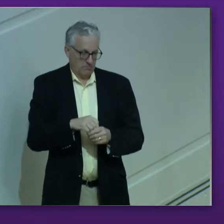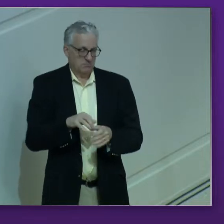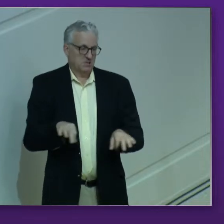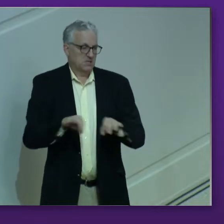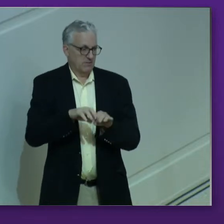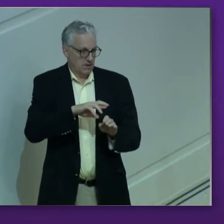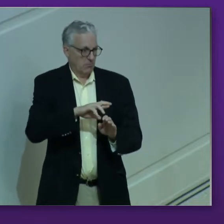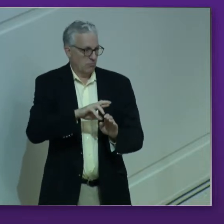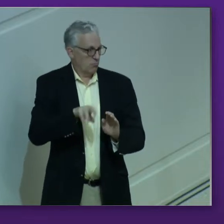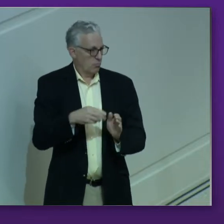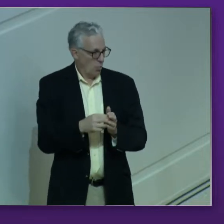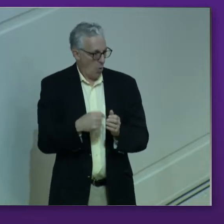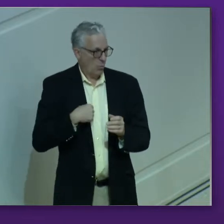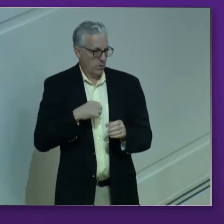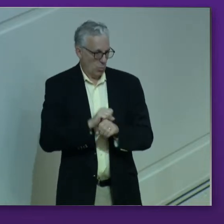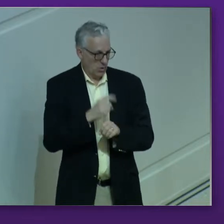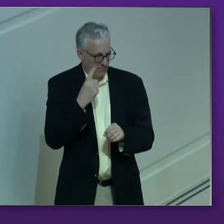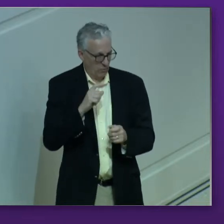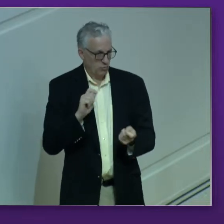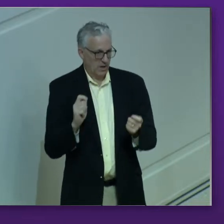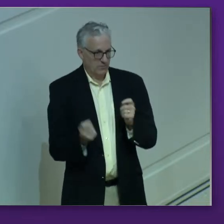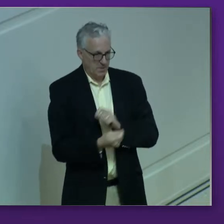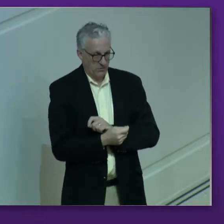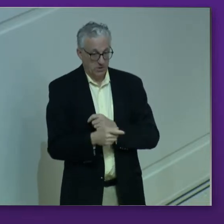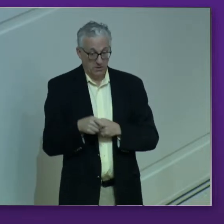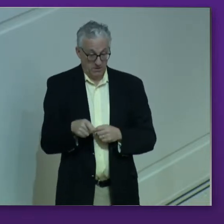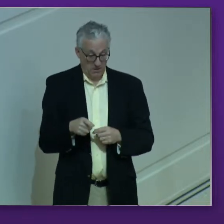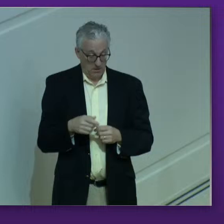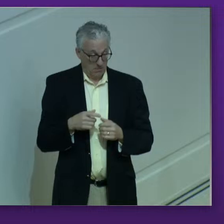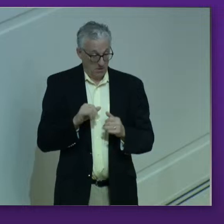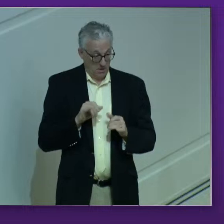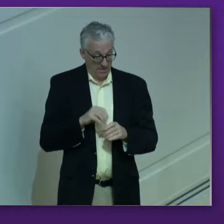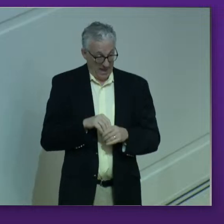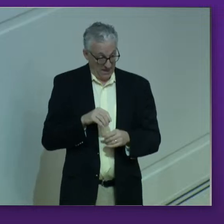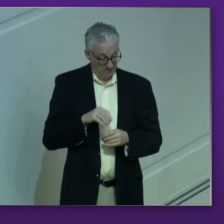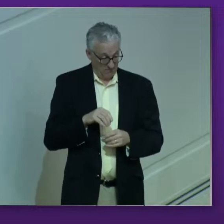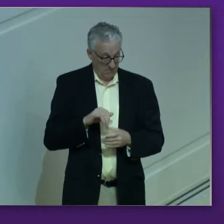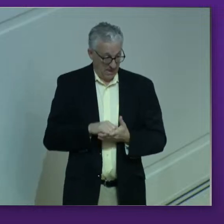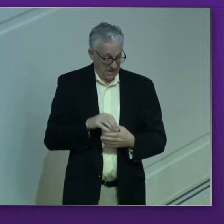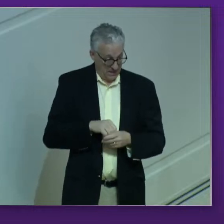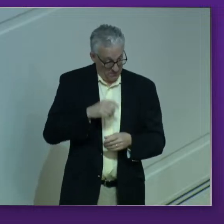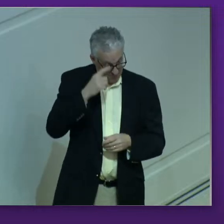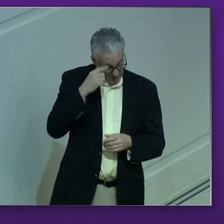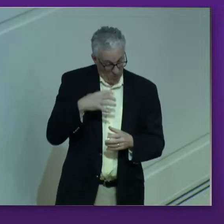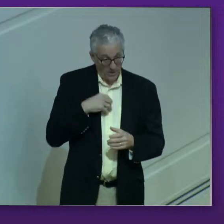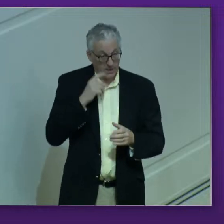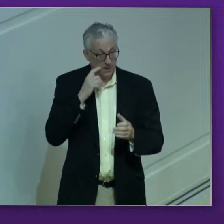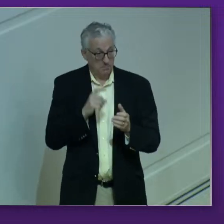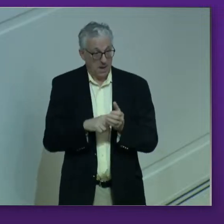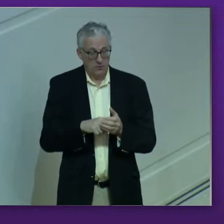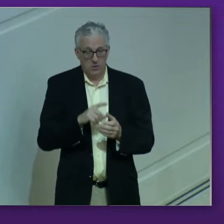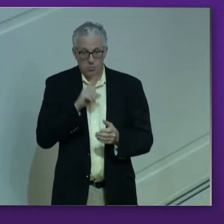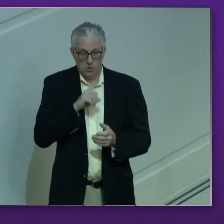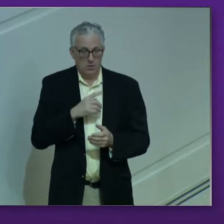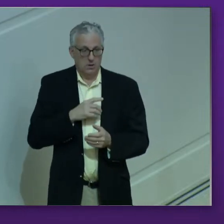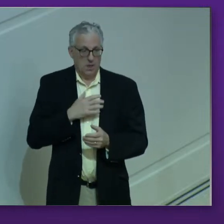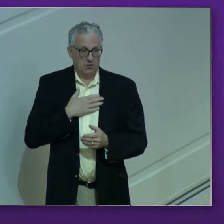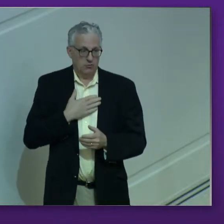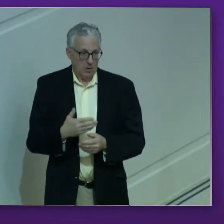COMPLETION AND COMMUNITY.